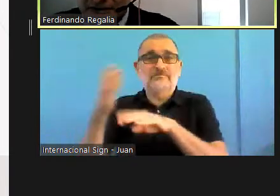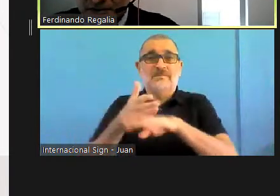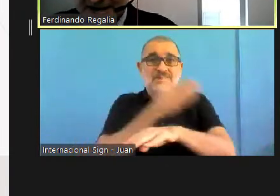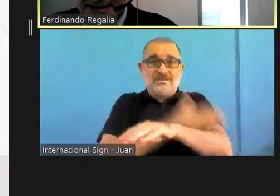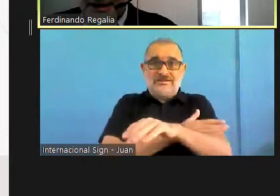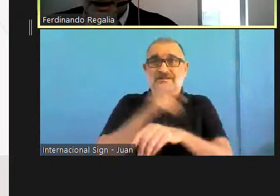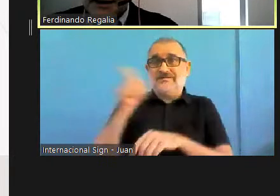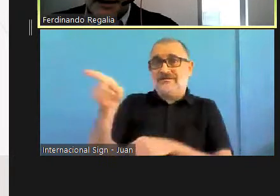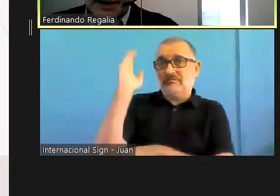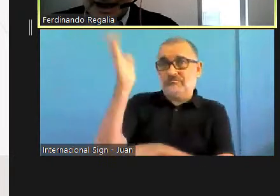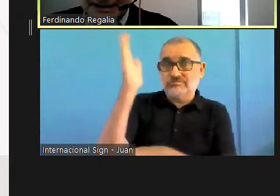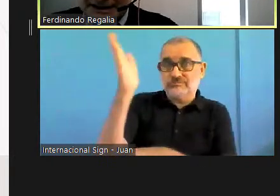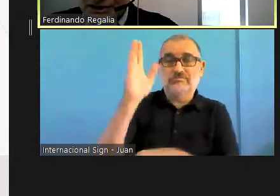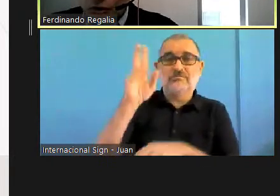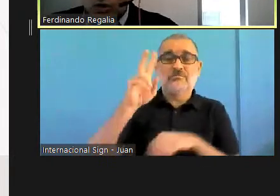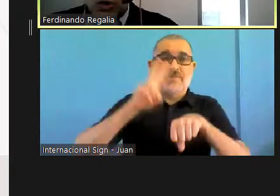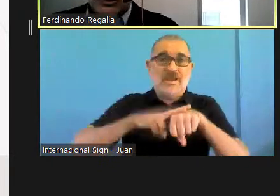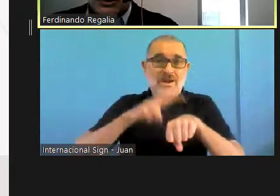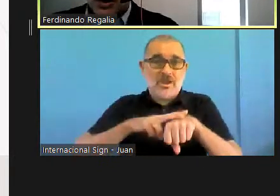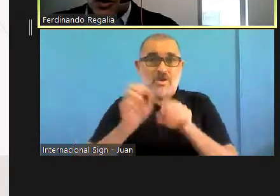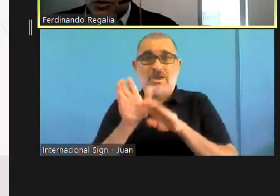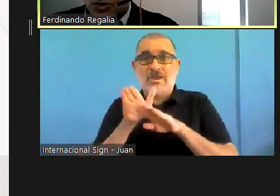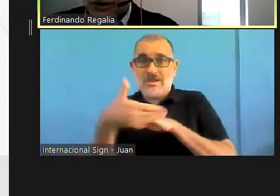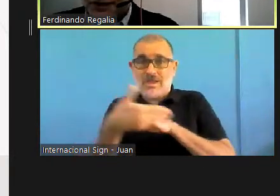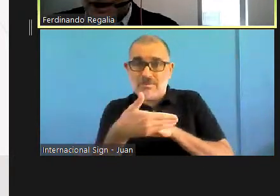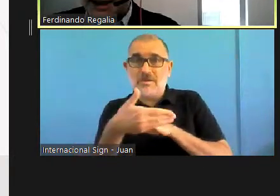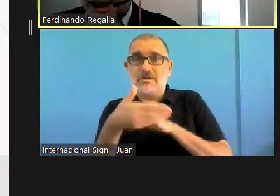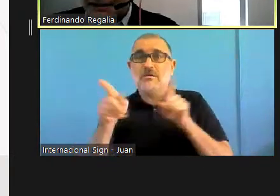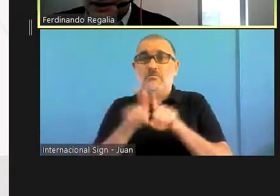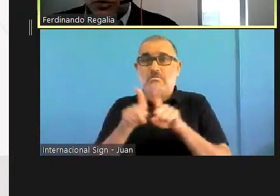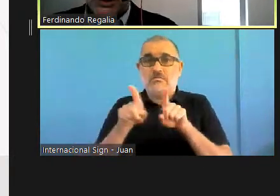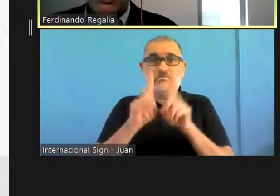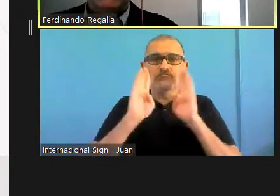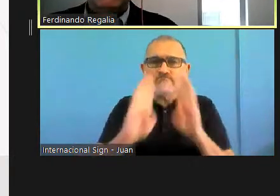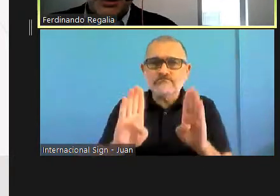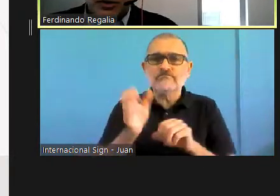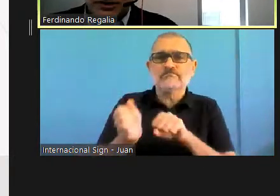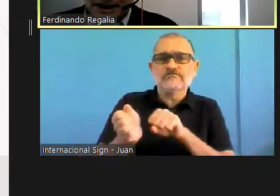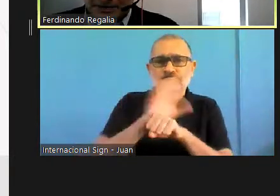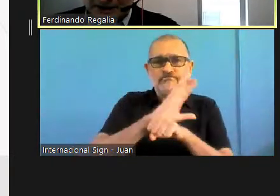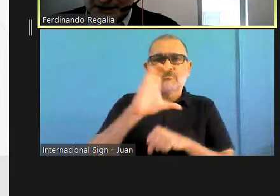have enacted new laws or modified health regulations in record time.